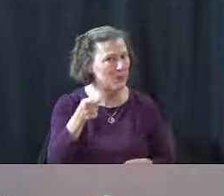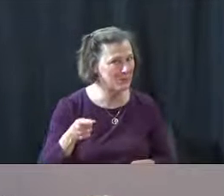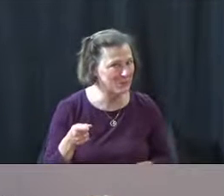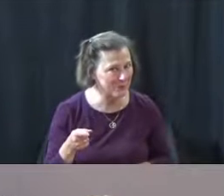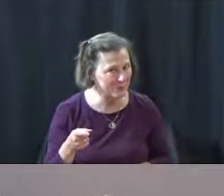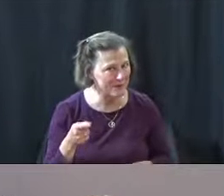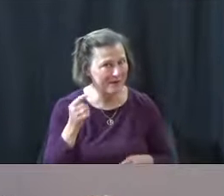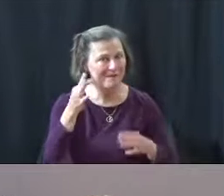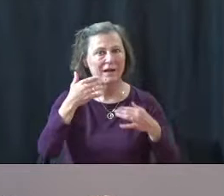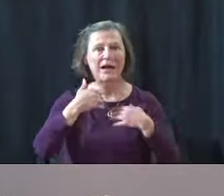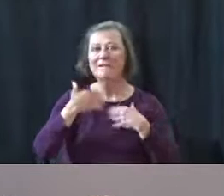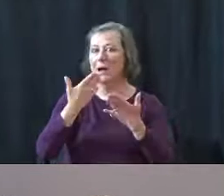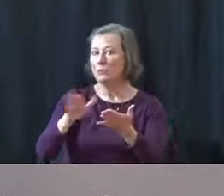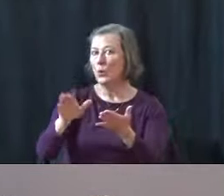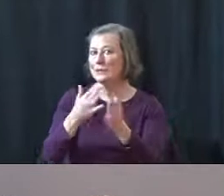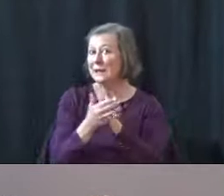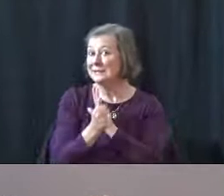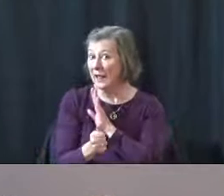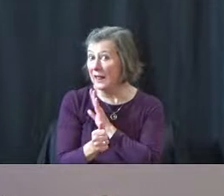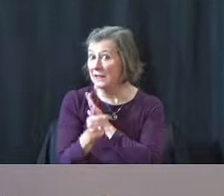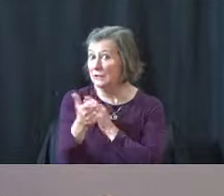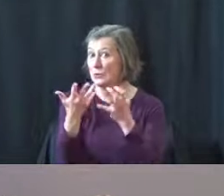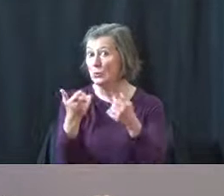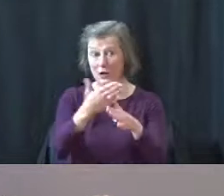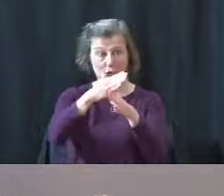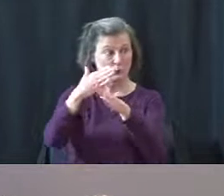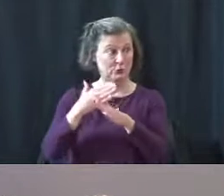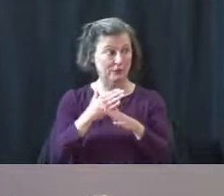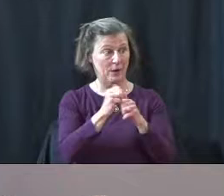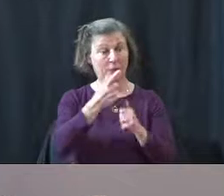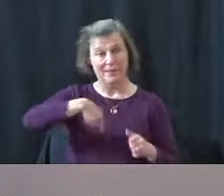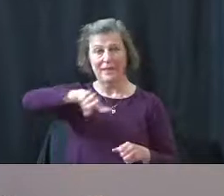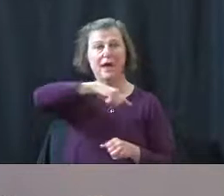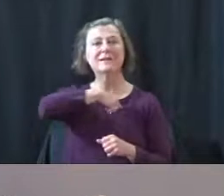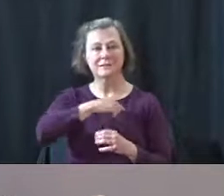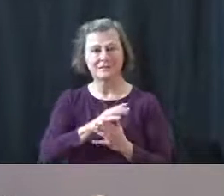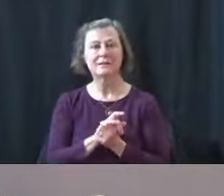have some musical talent that you would like to share with the rest of us.